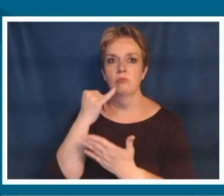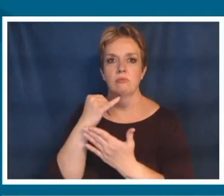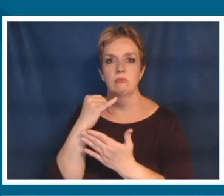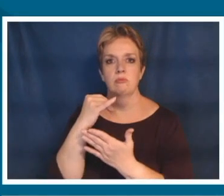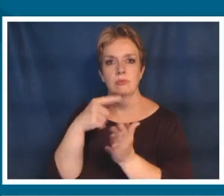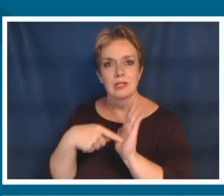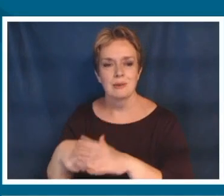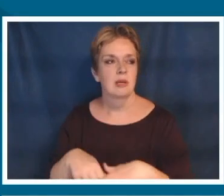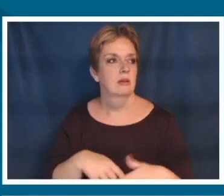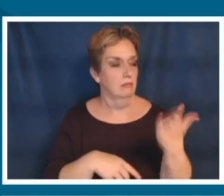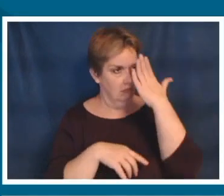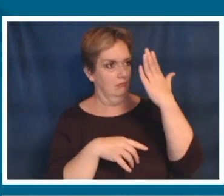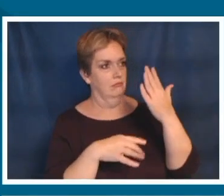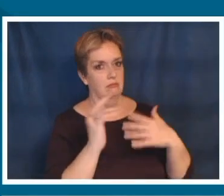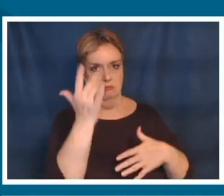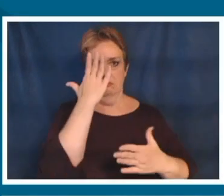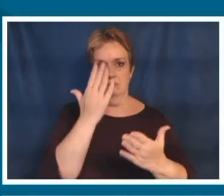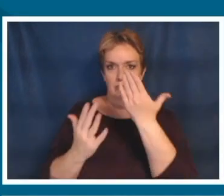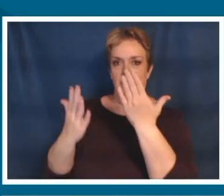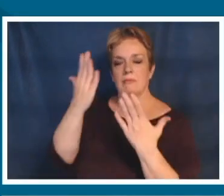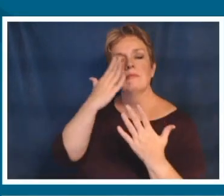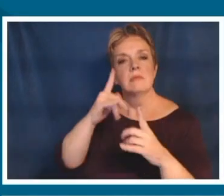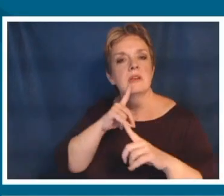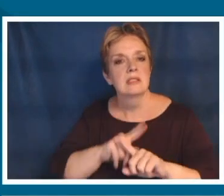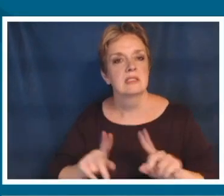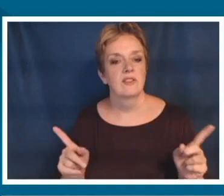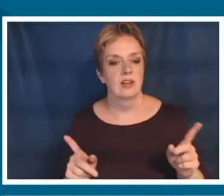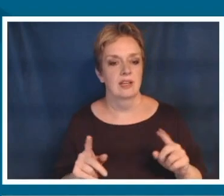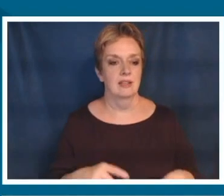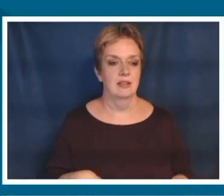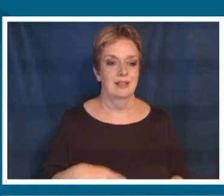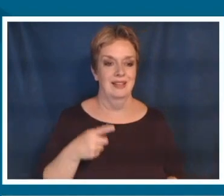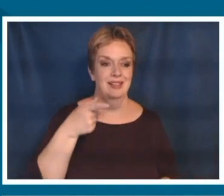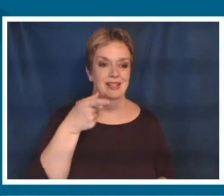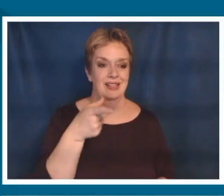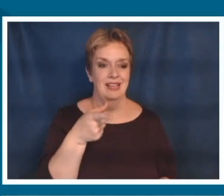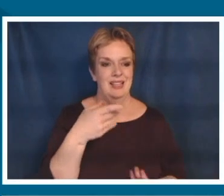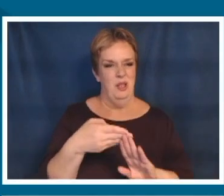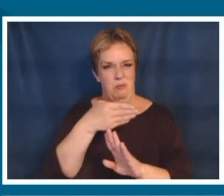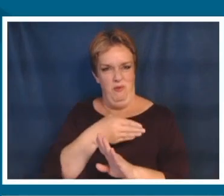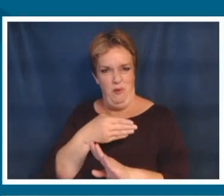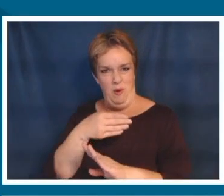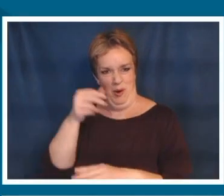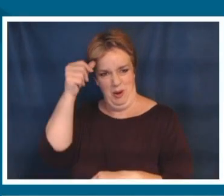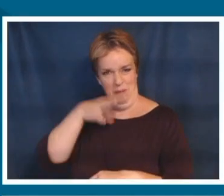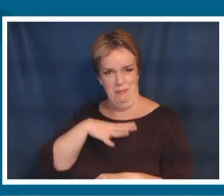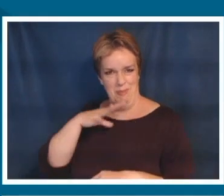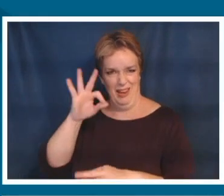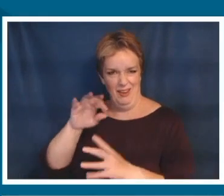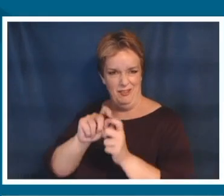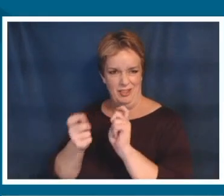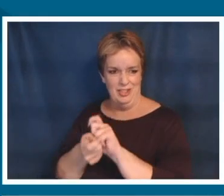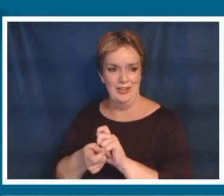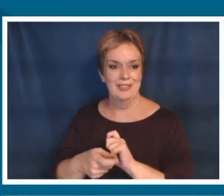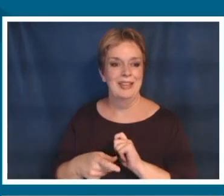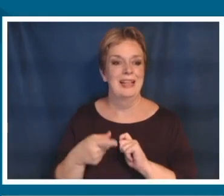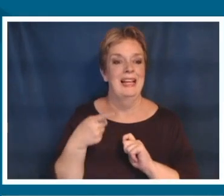the this is my house there's my house this is a very ugly chain-link fence that's right next to